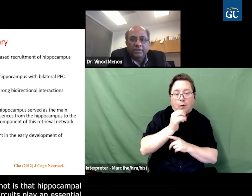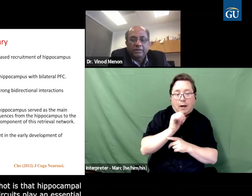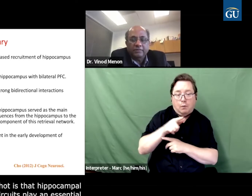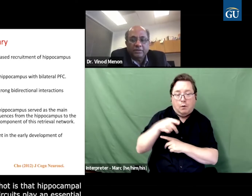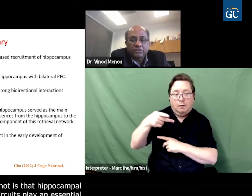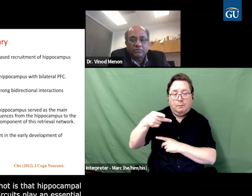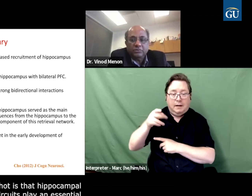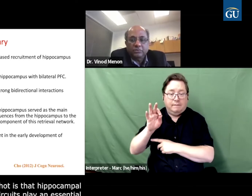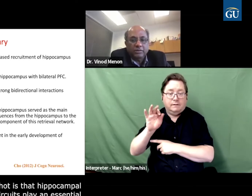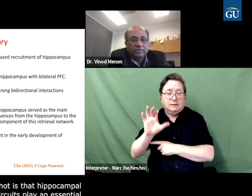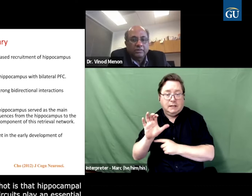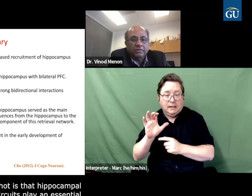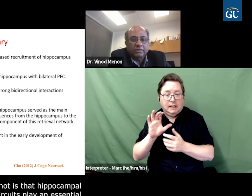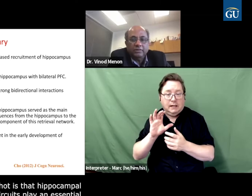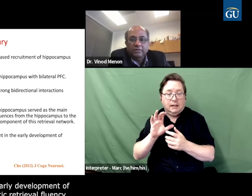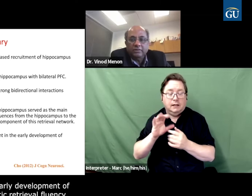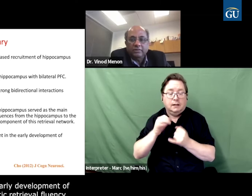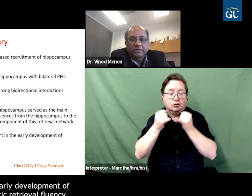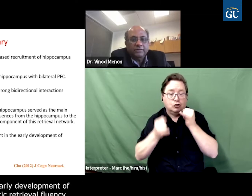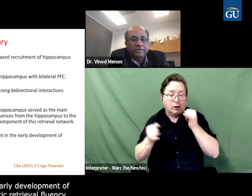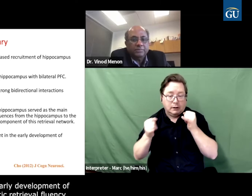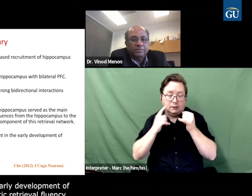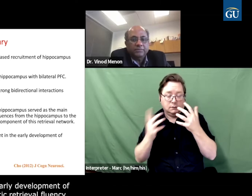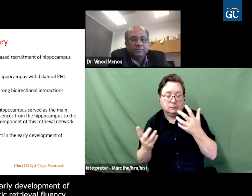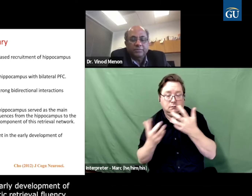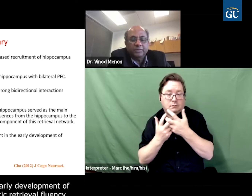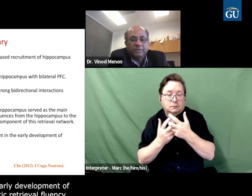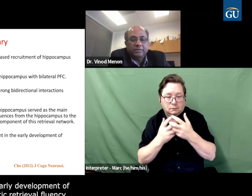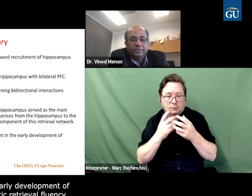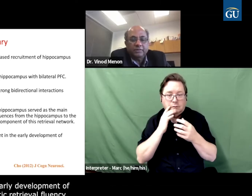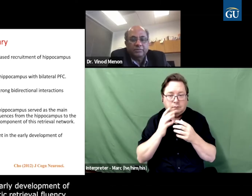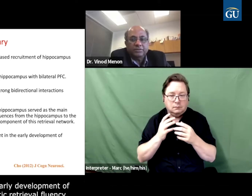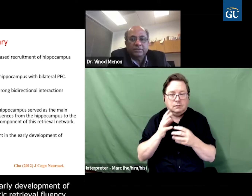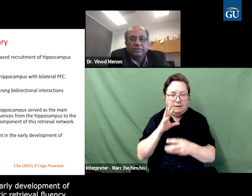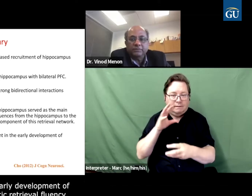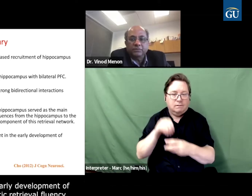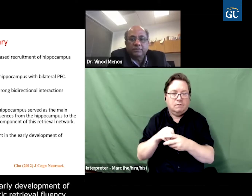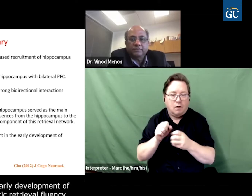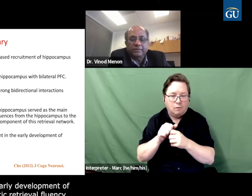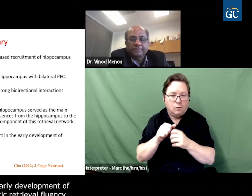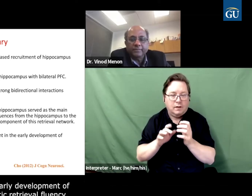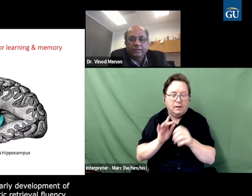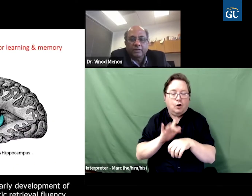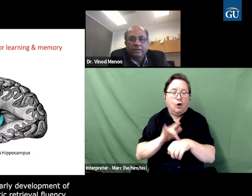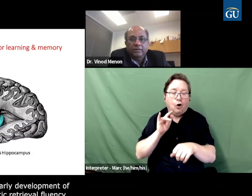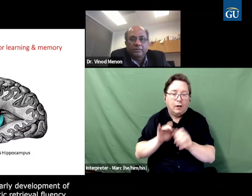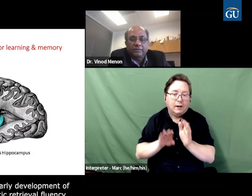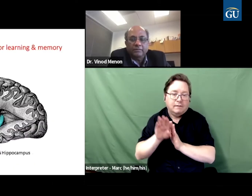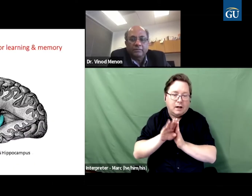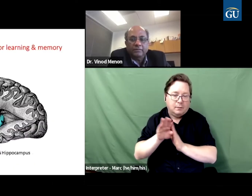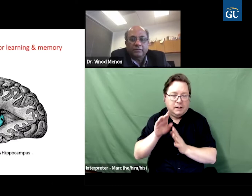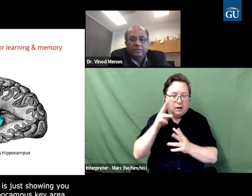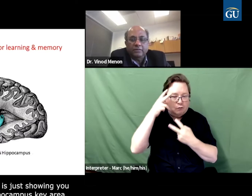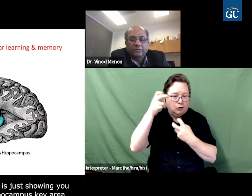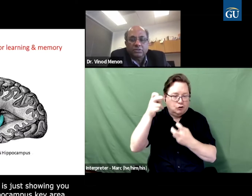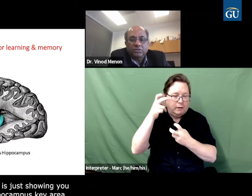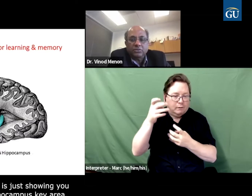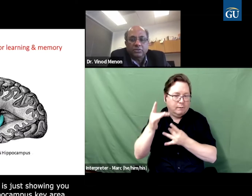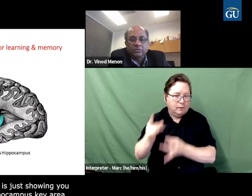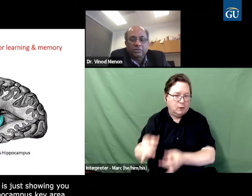are play an essential role in early development of arithmetic retrieval fluency